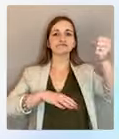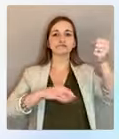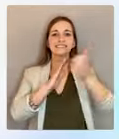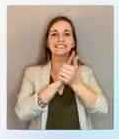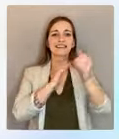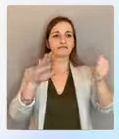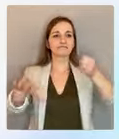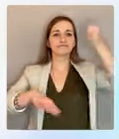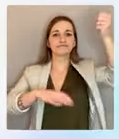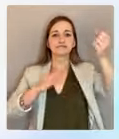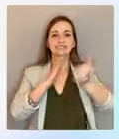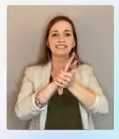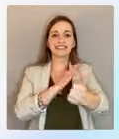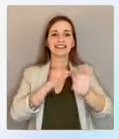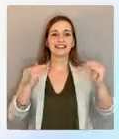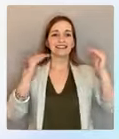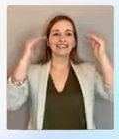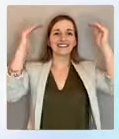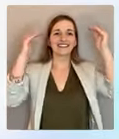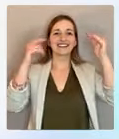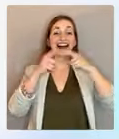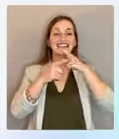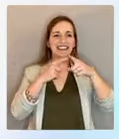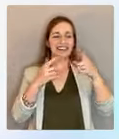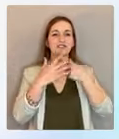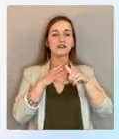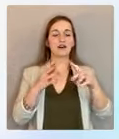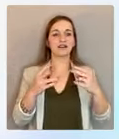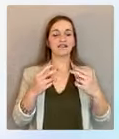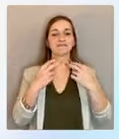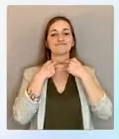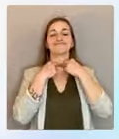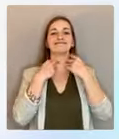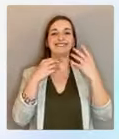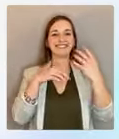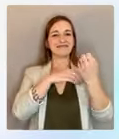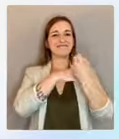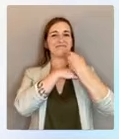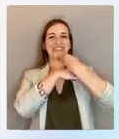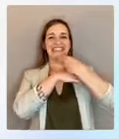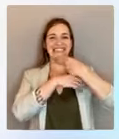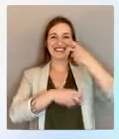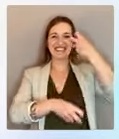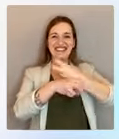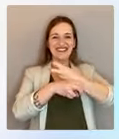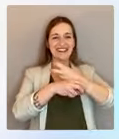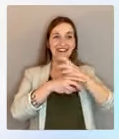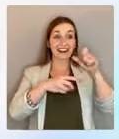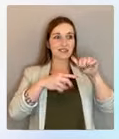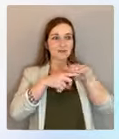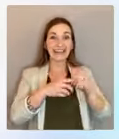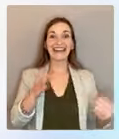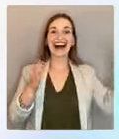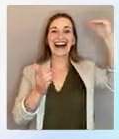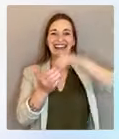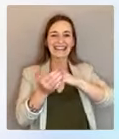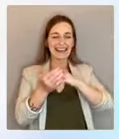and it starts matching you with more skilled opponents. And right about this point, you start getting crushed, but not too hard. The matches are still fun.